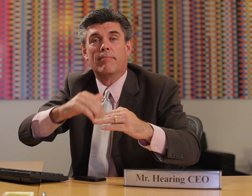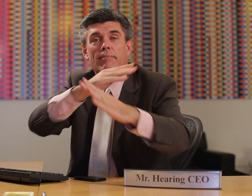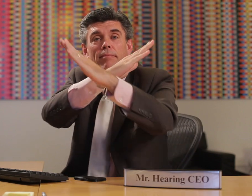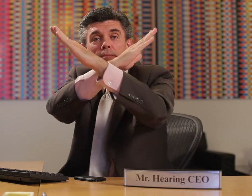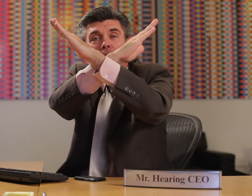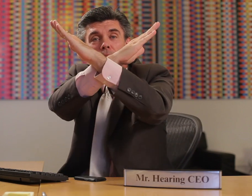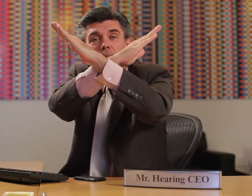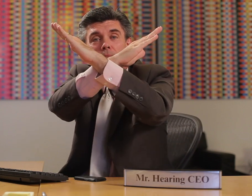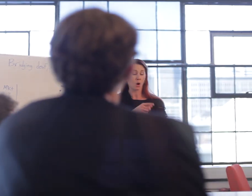Barriers.